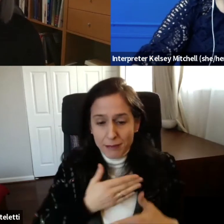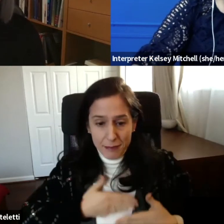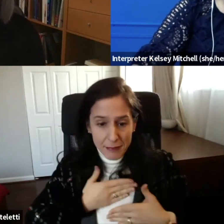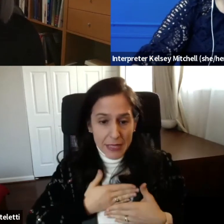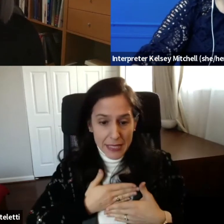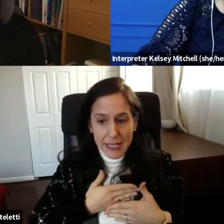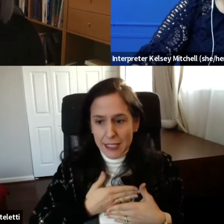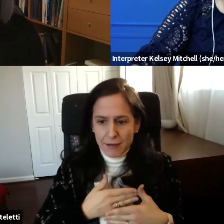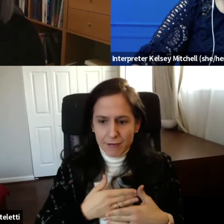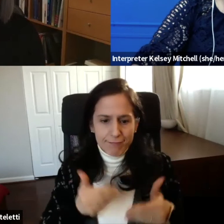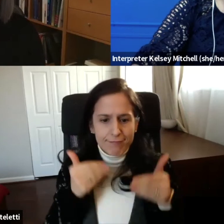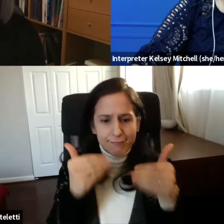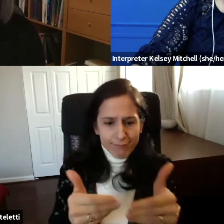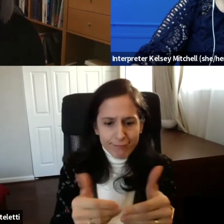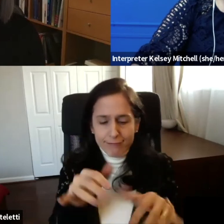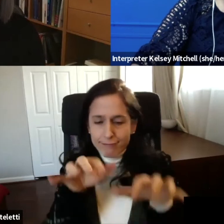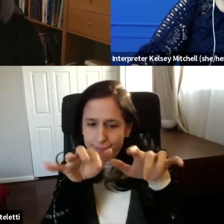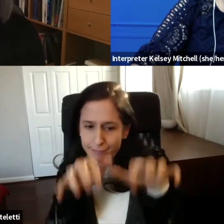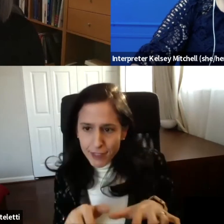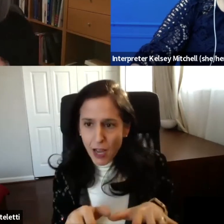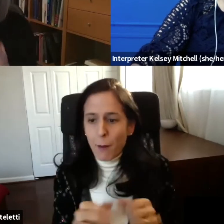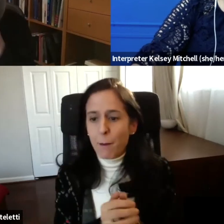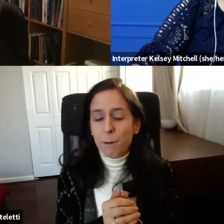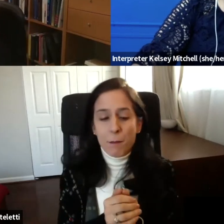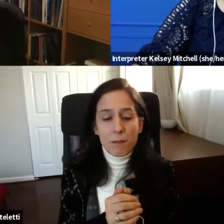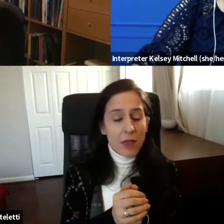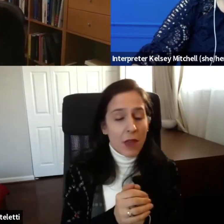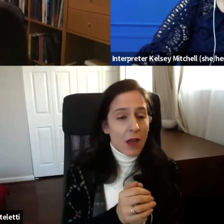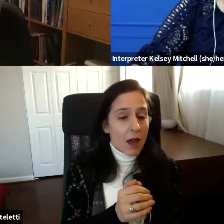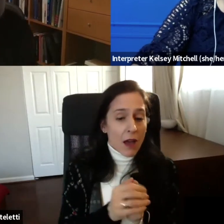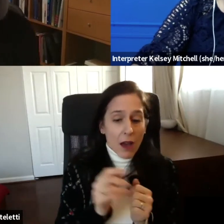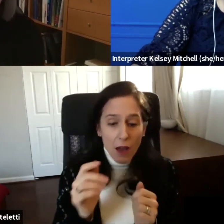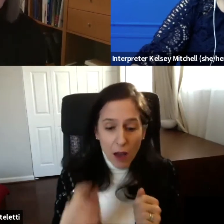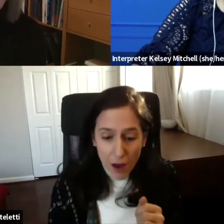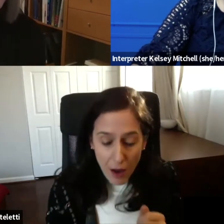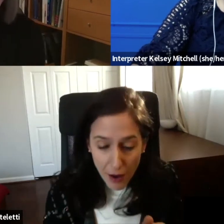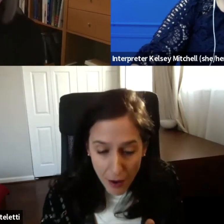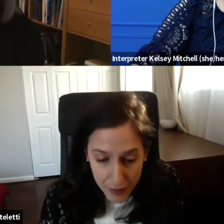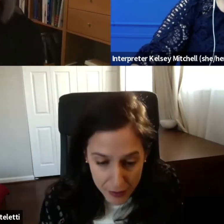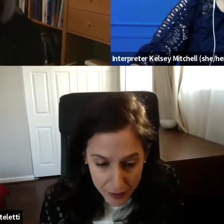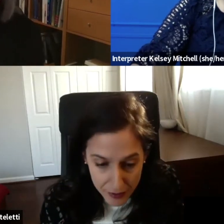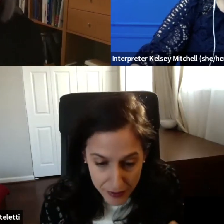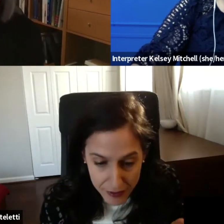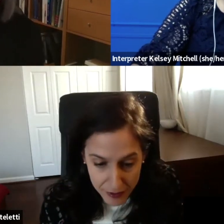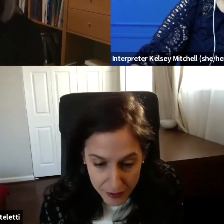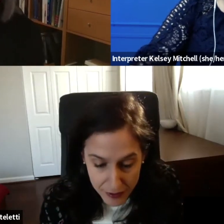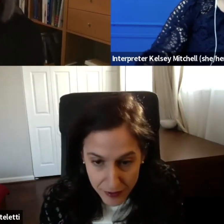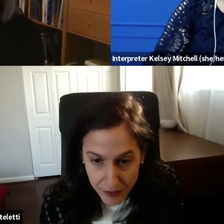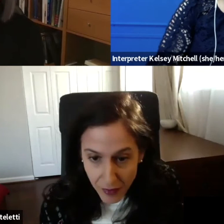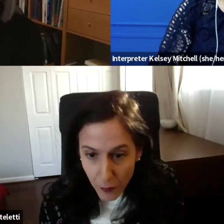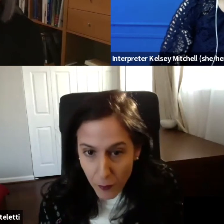minutes so please if you do post your questions in the q a